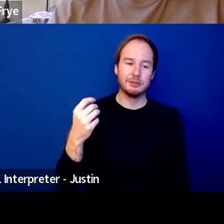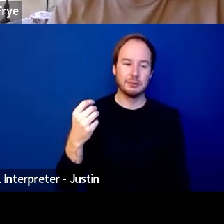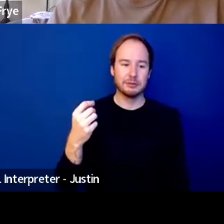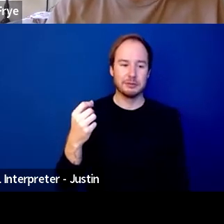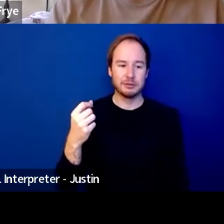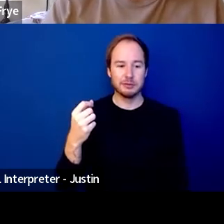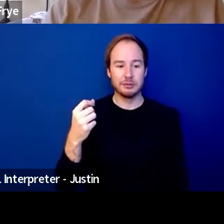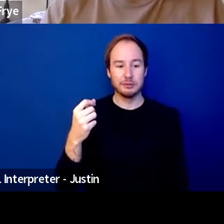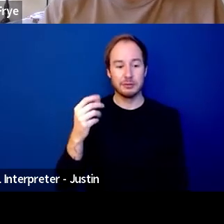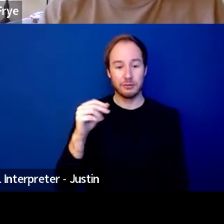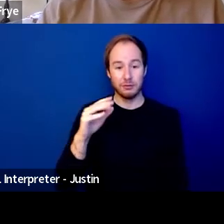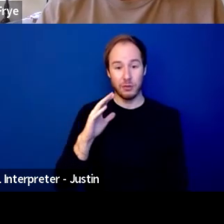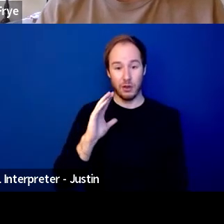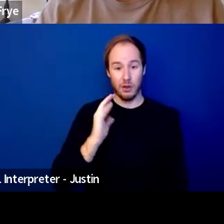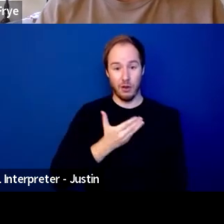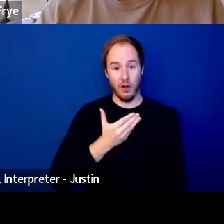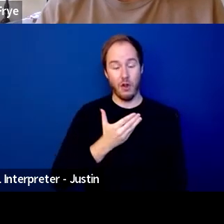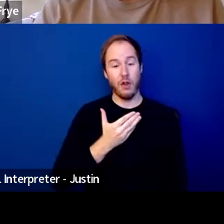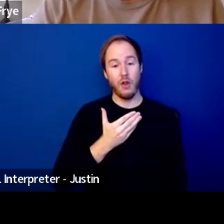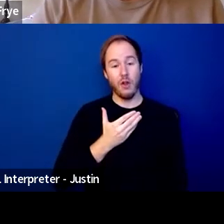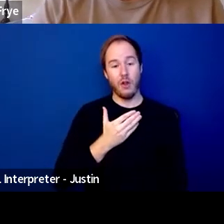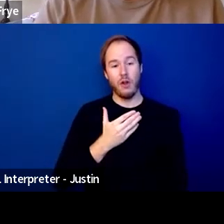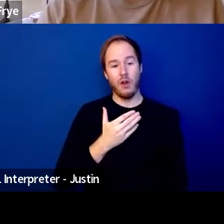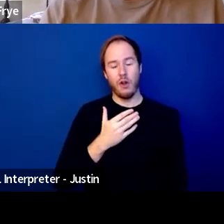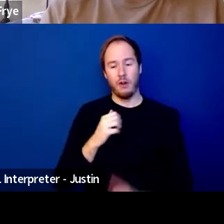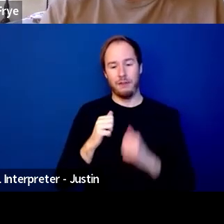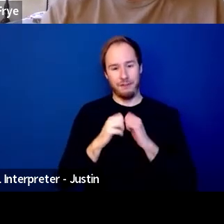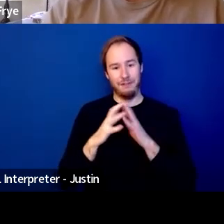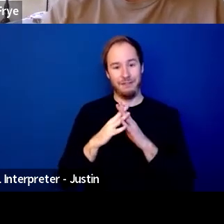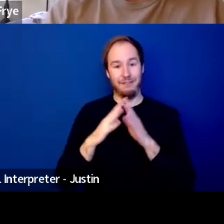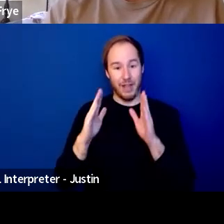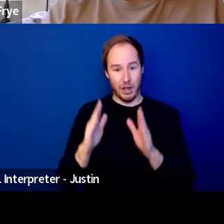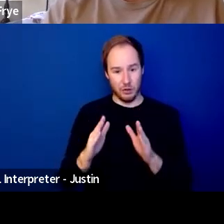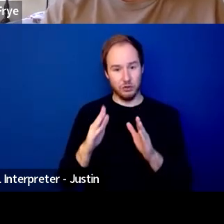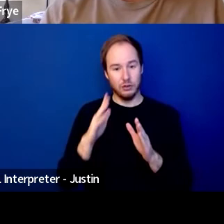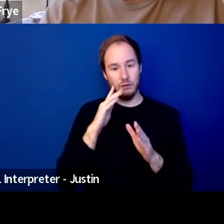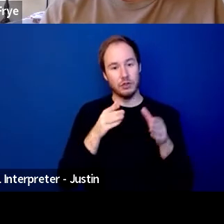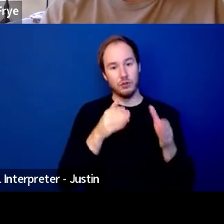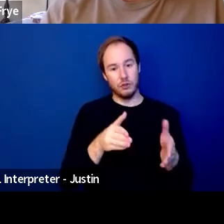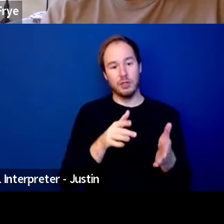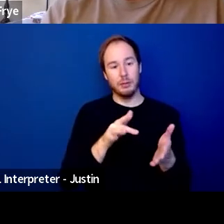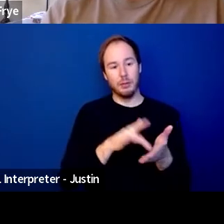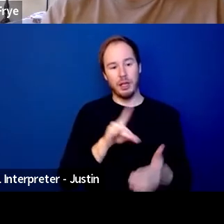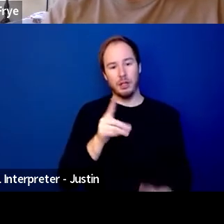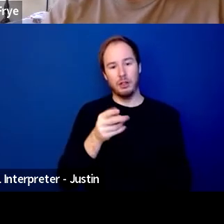so the founder of the Street Medicine Institute and our medical director, Dr. Jim Withers,